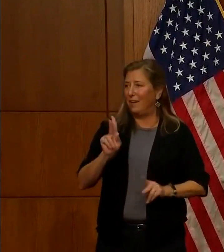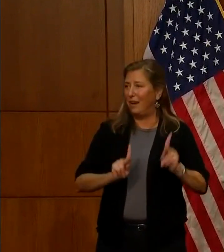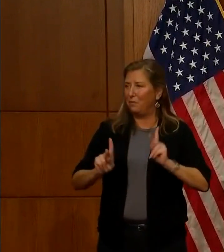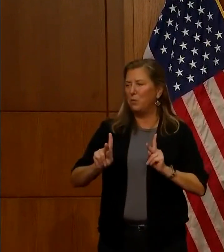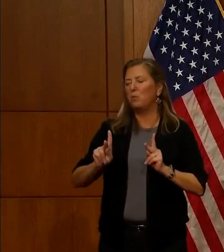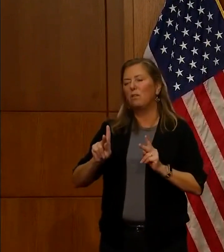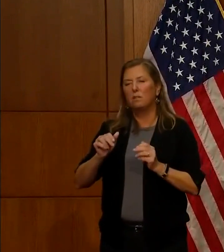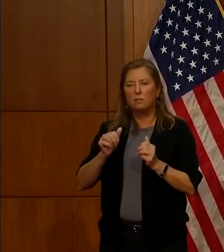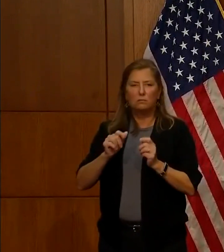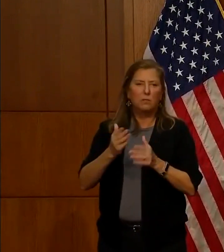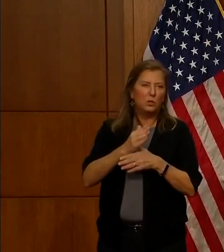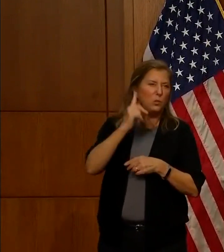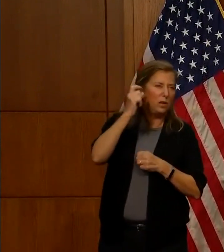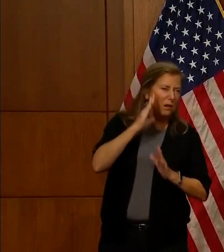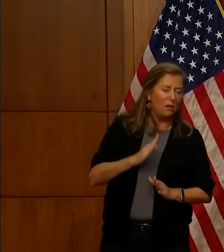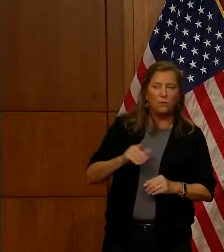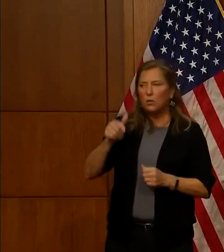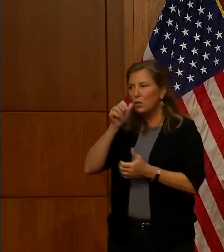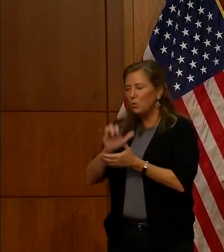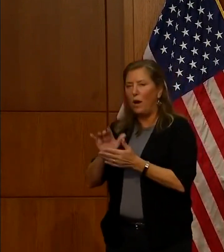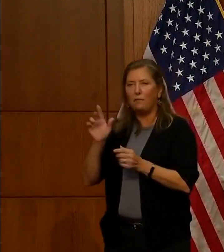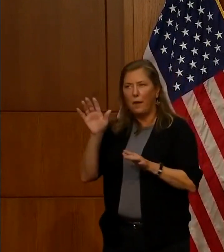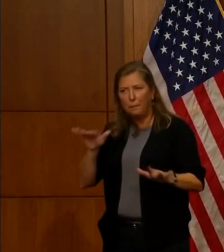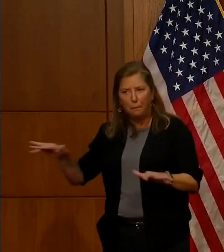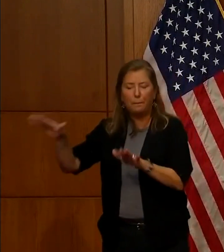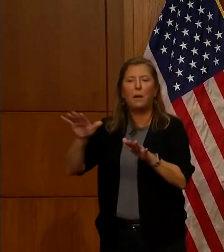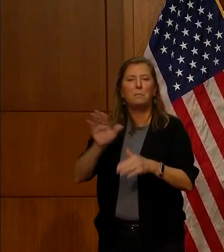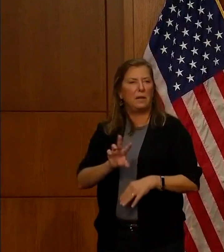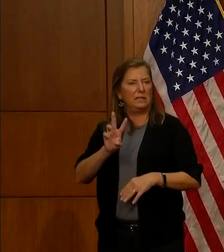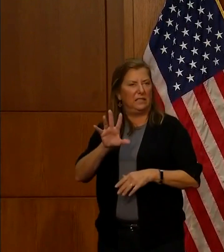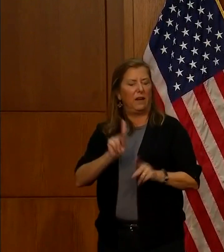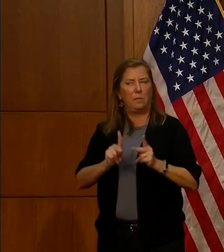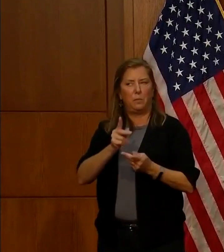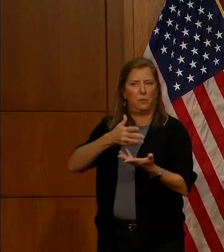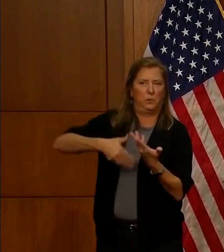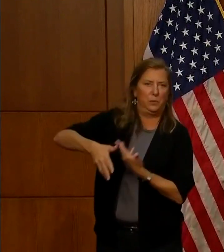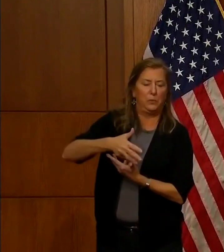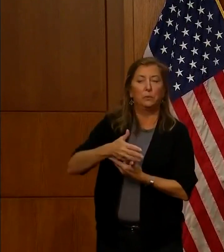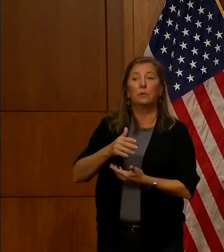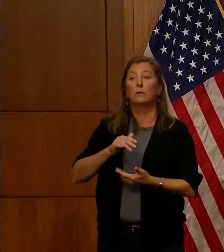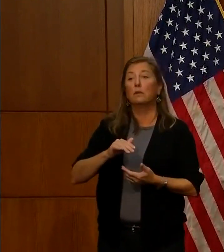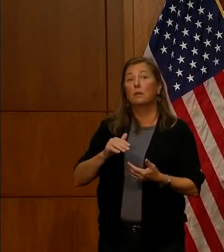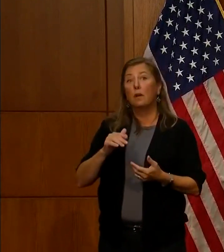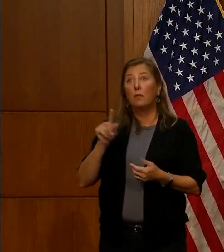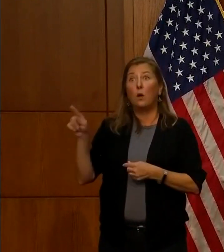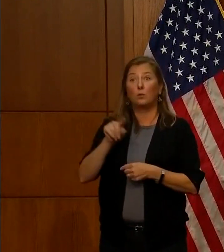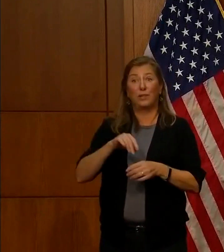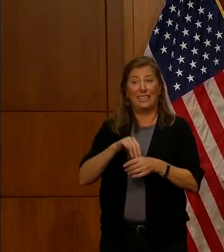TOLD WAS APPROXIMATELY SIXTY FIVE INDIVIDUALS BETWEEN THE GOVERNOR AND THE FIRST LADY'S